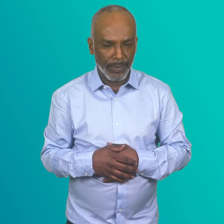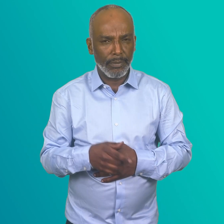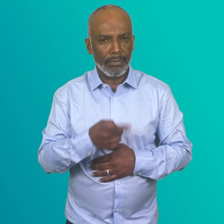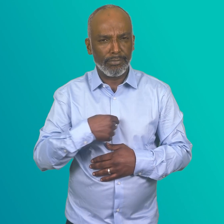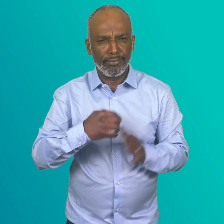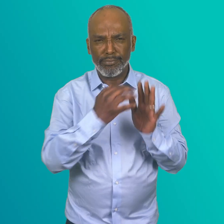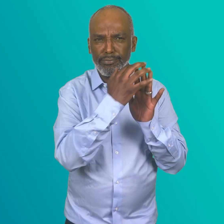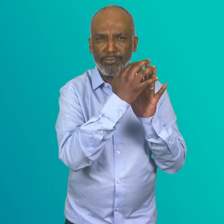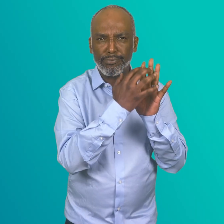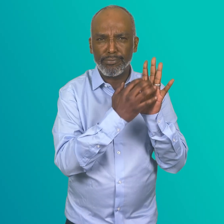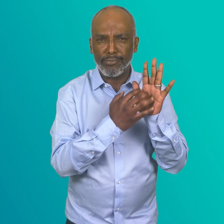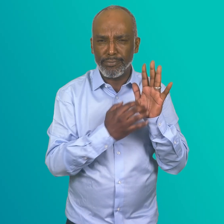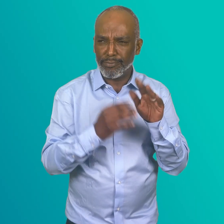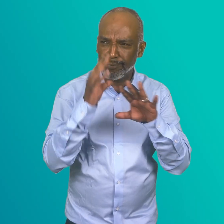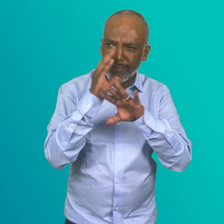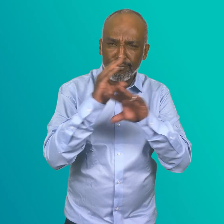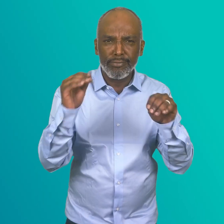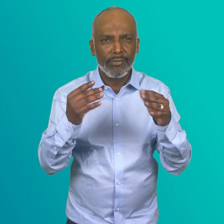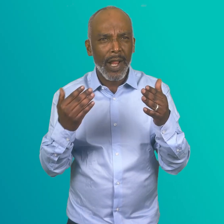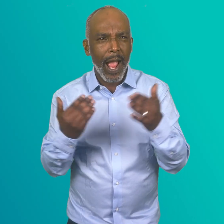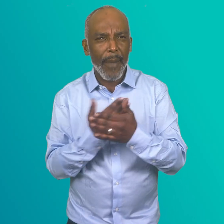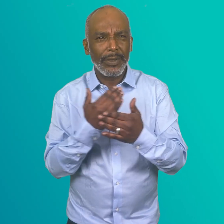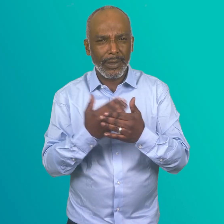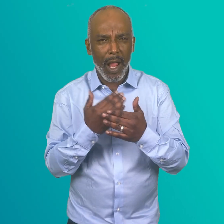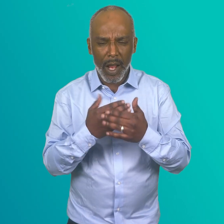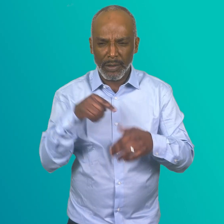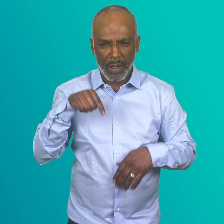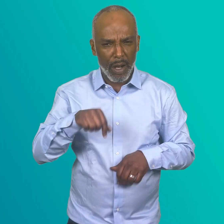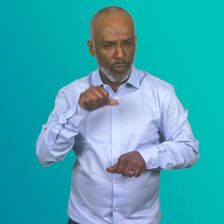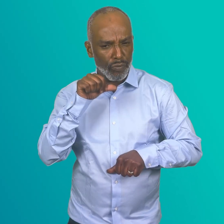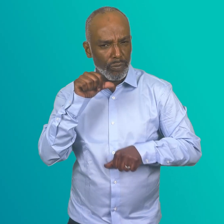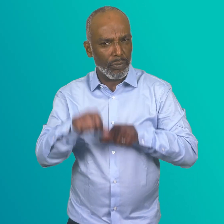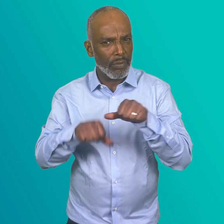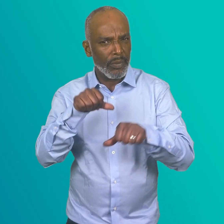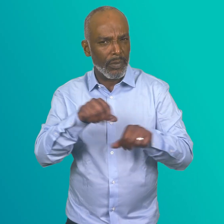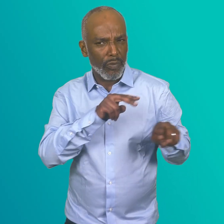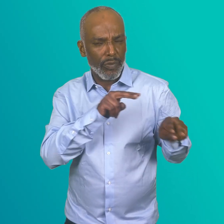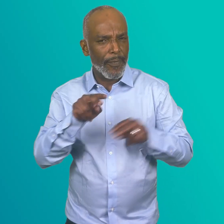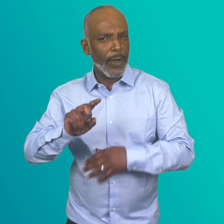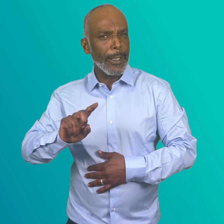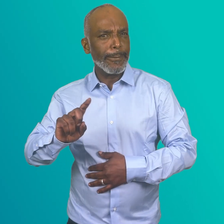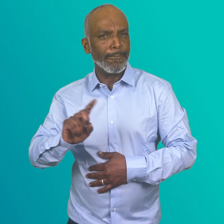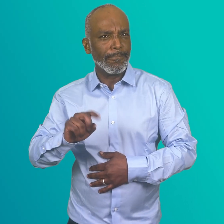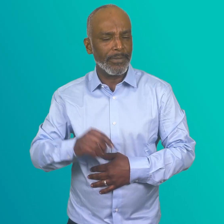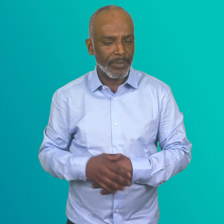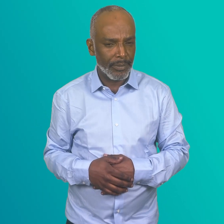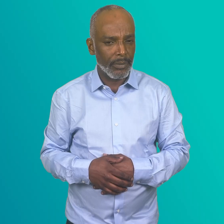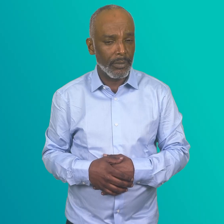we are writing to provide an update on the Review’s progress.